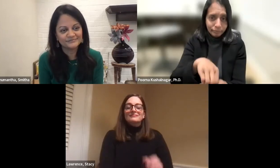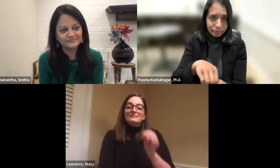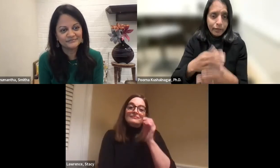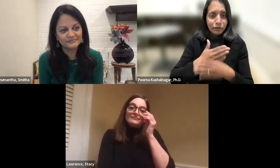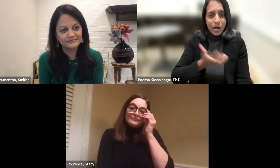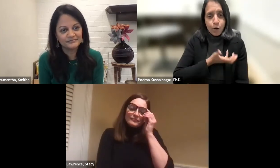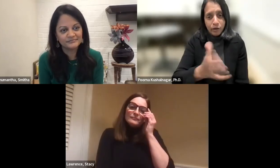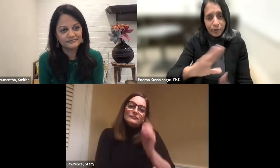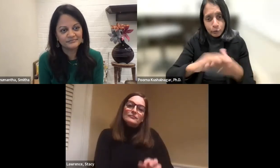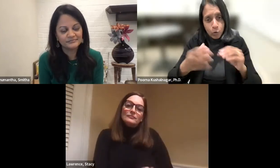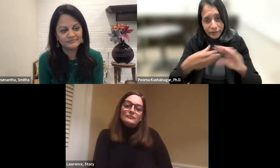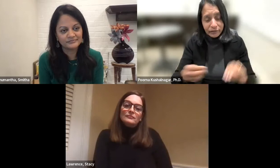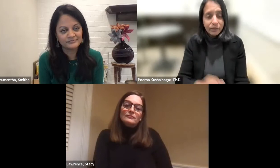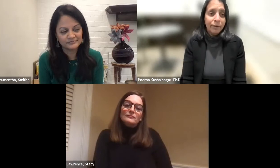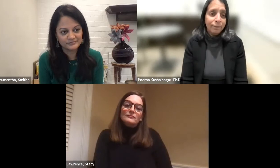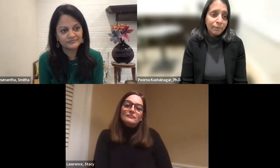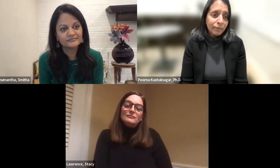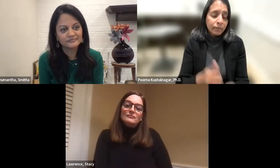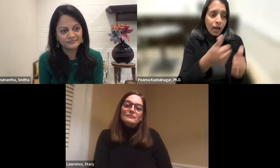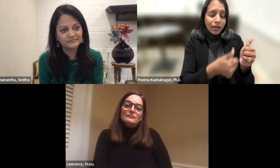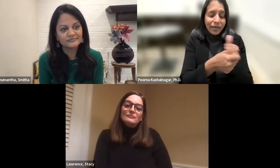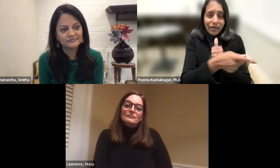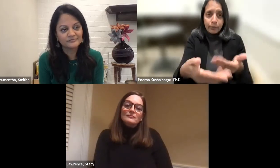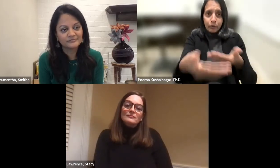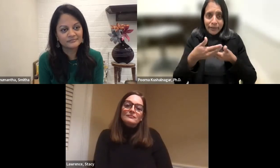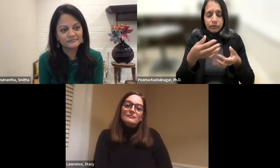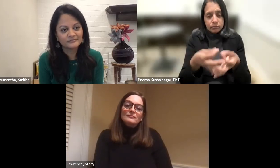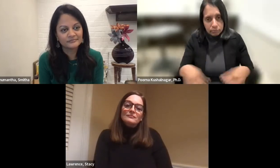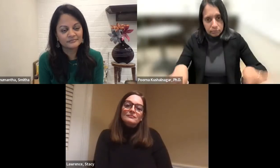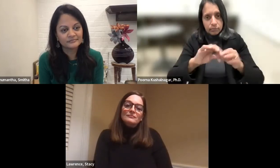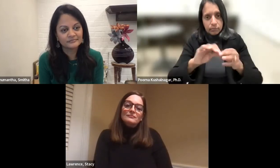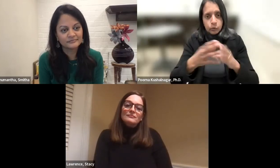until they were able to be willing to share their stories.